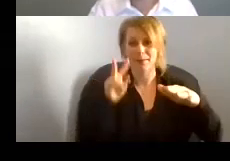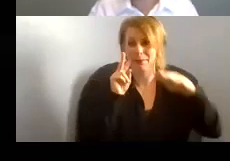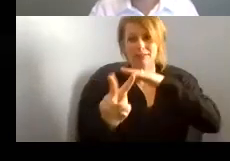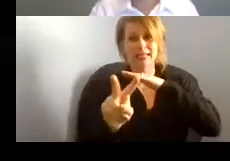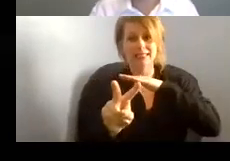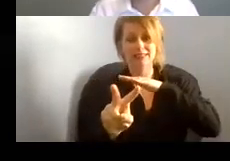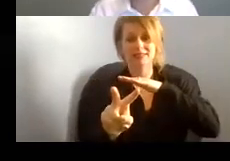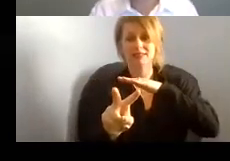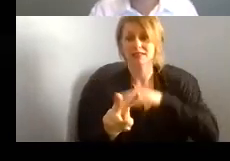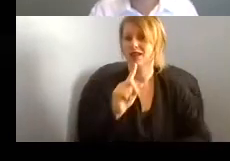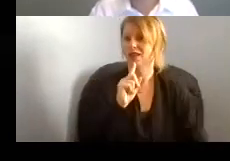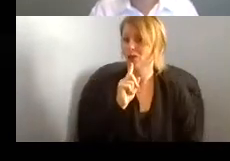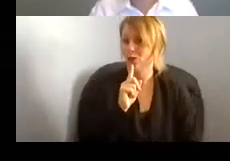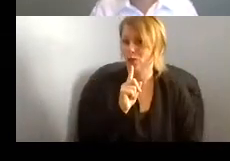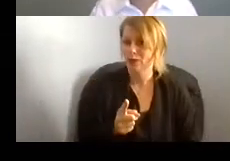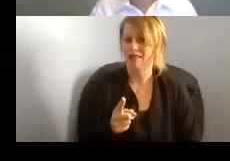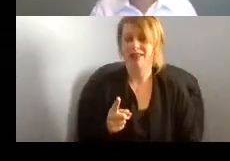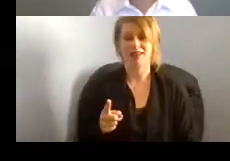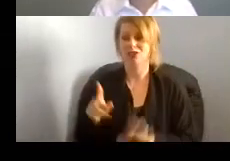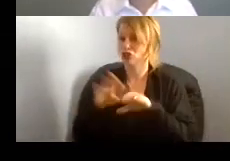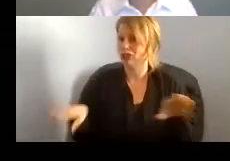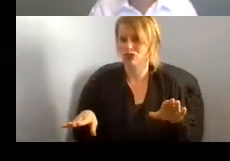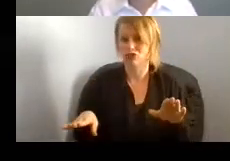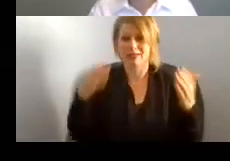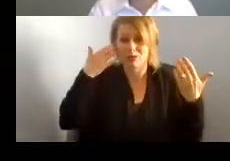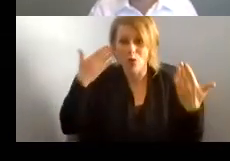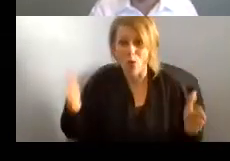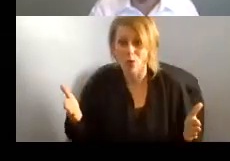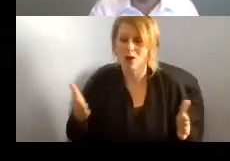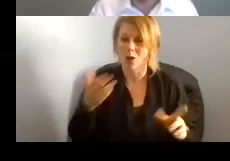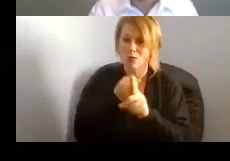And even very thoughtful teachers may say something that prompts this.